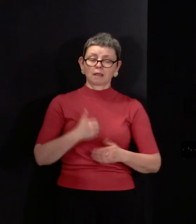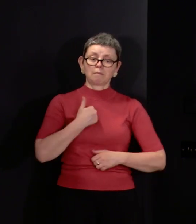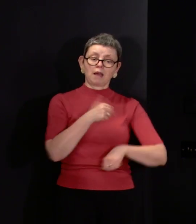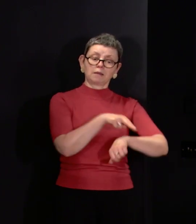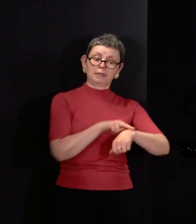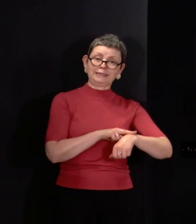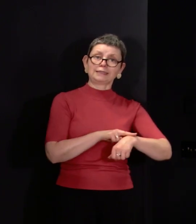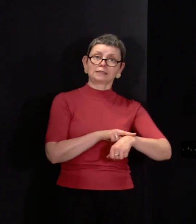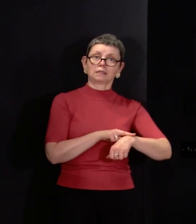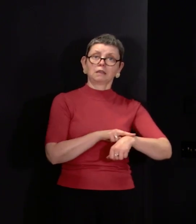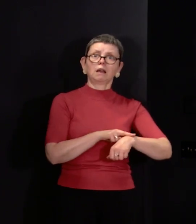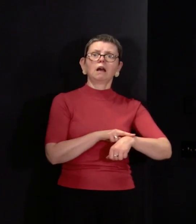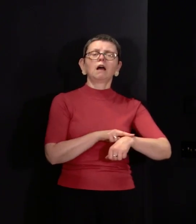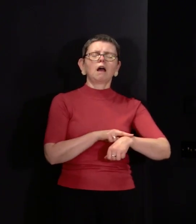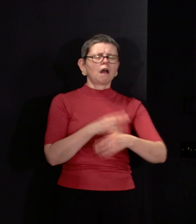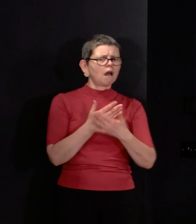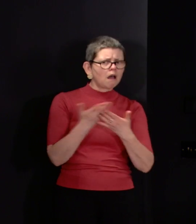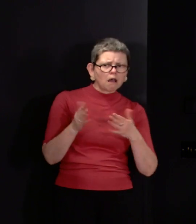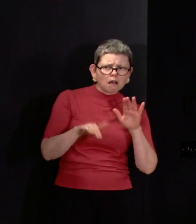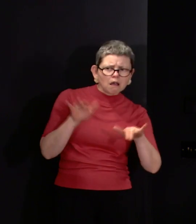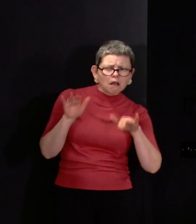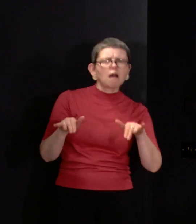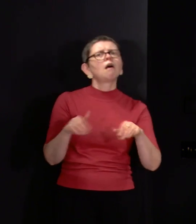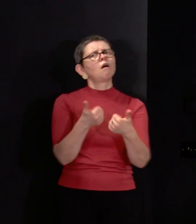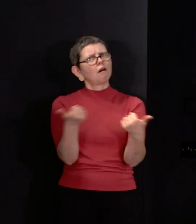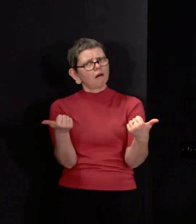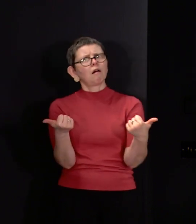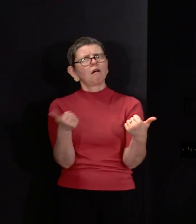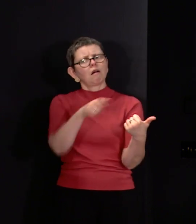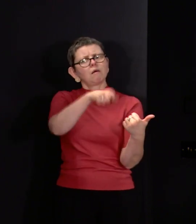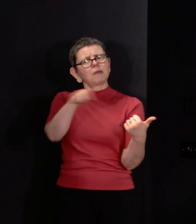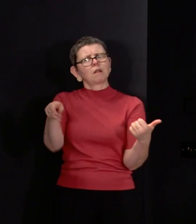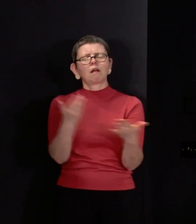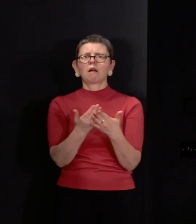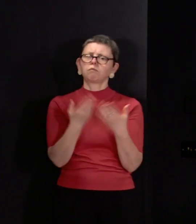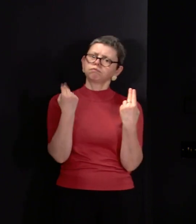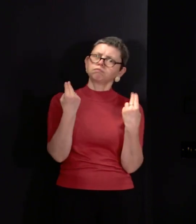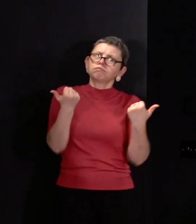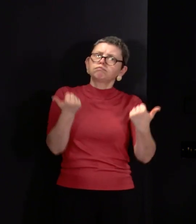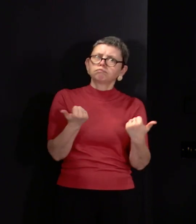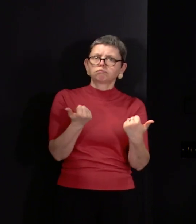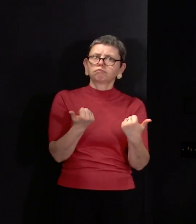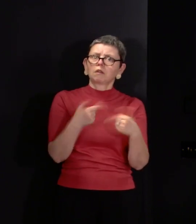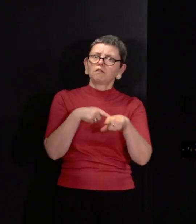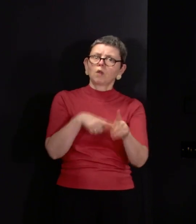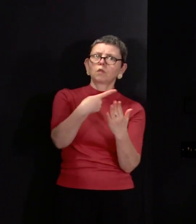experiencing high levels of cooperation and consent from our fellow citizens as policing does our part to support the